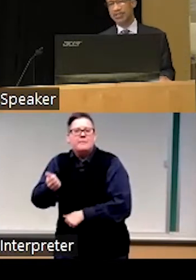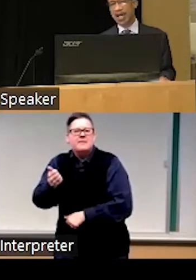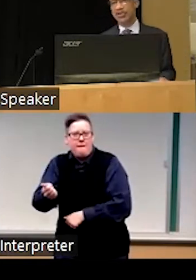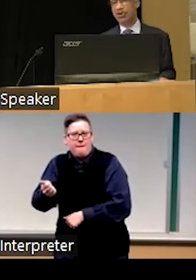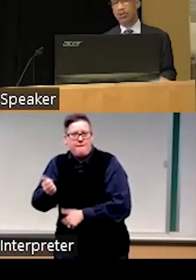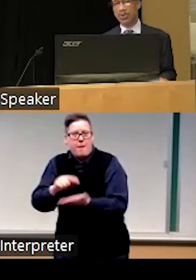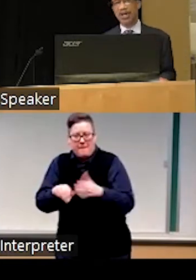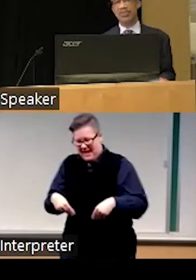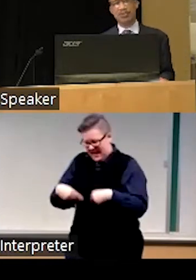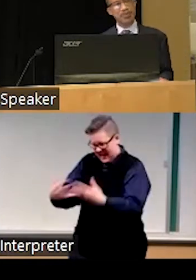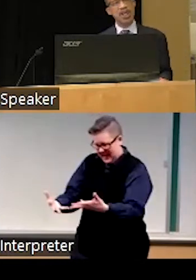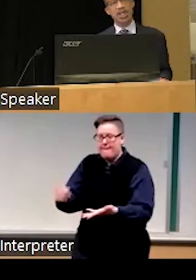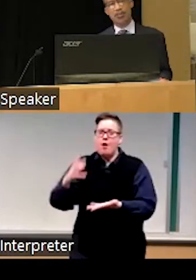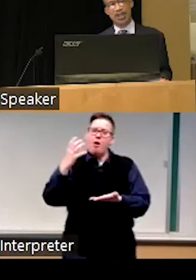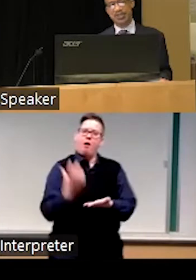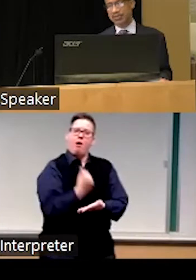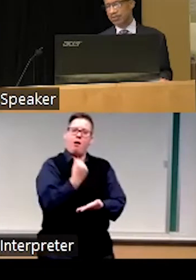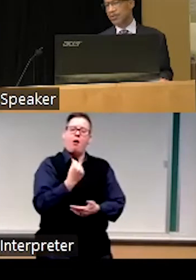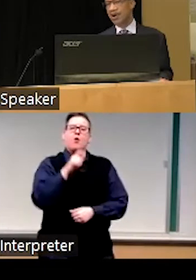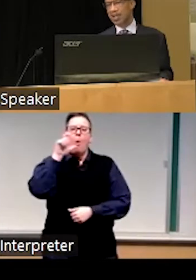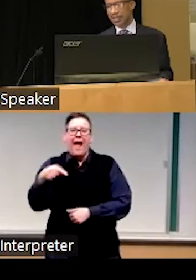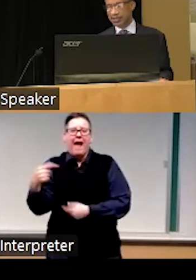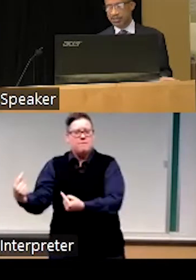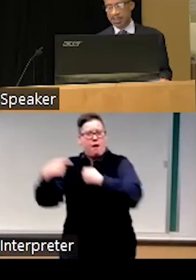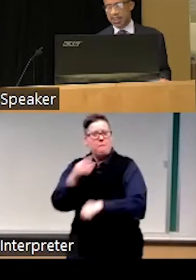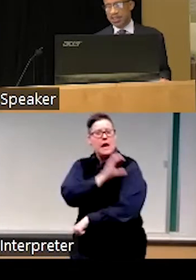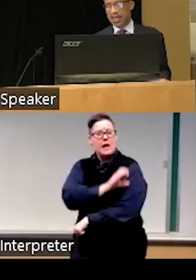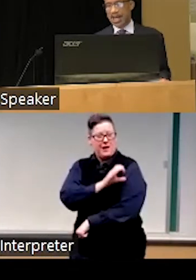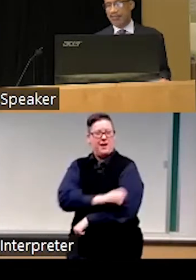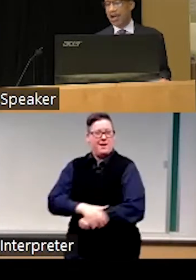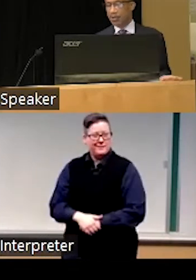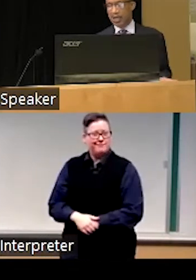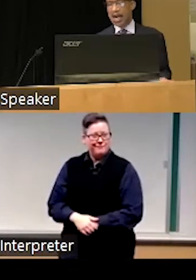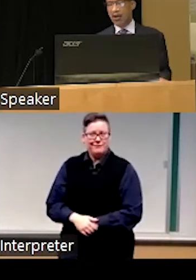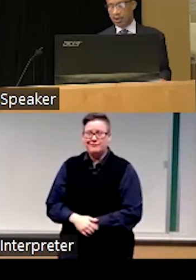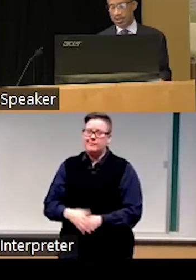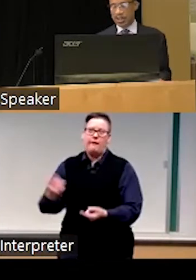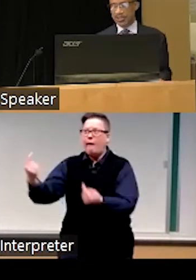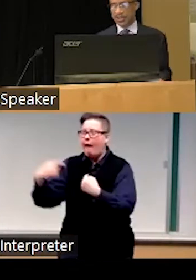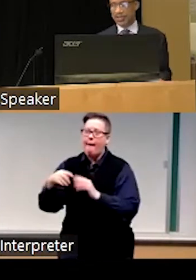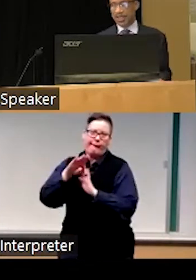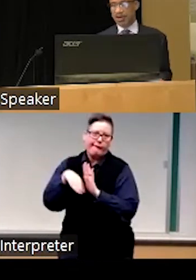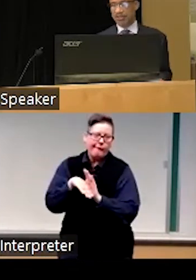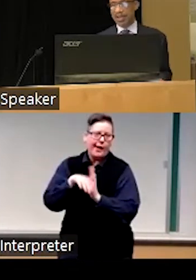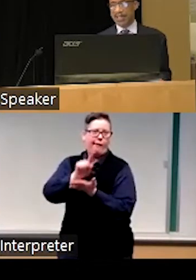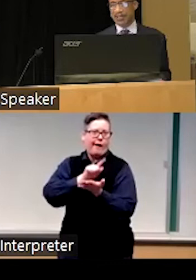of on their own without them coming to to our clinical half hour or hour to get our advice